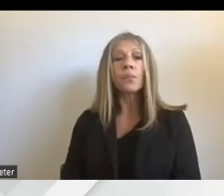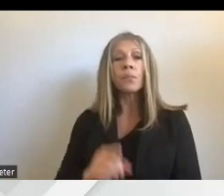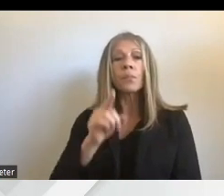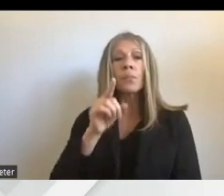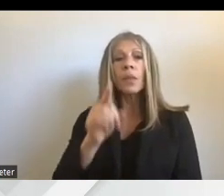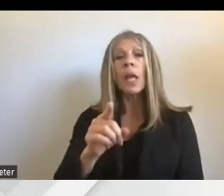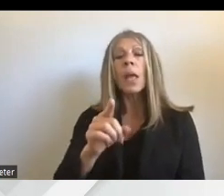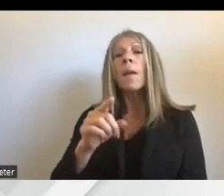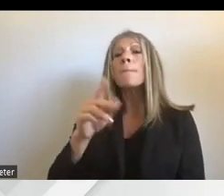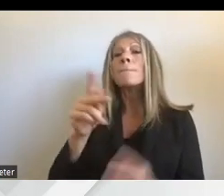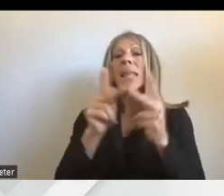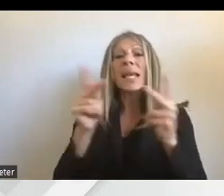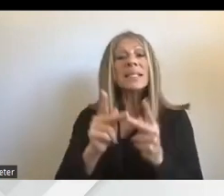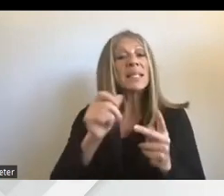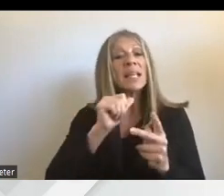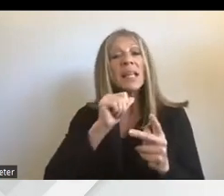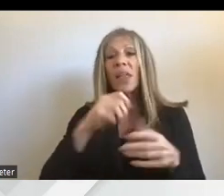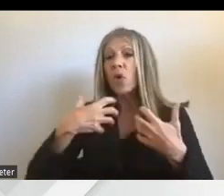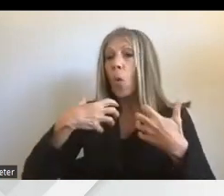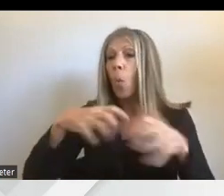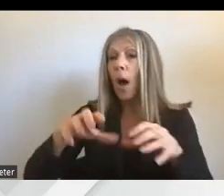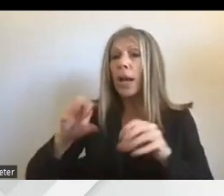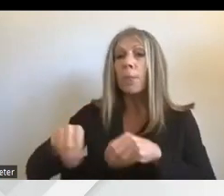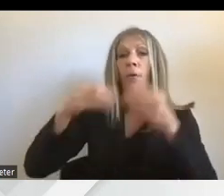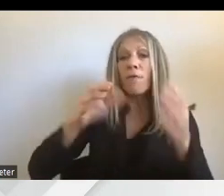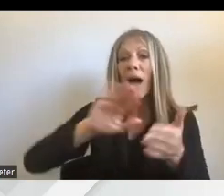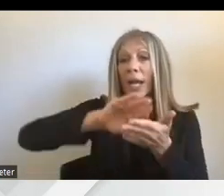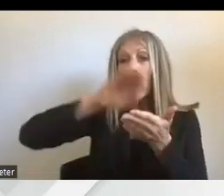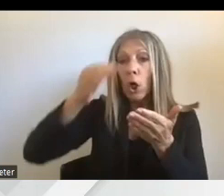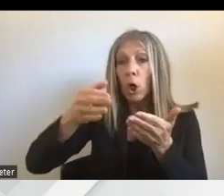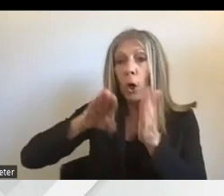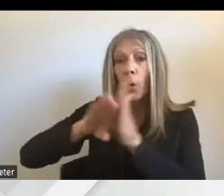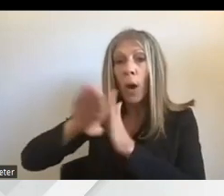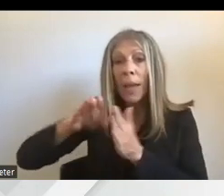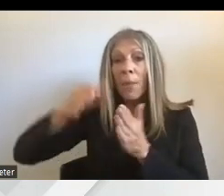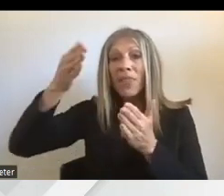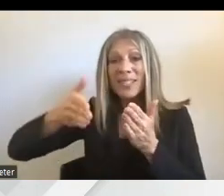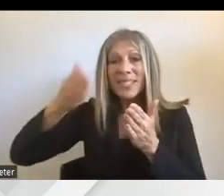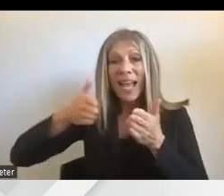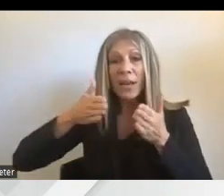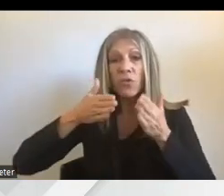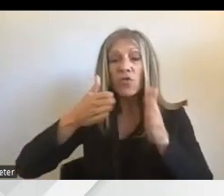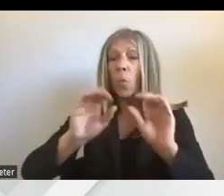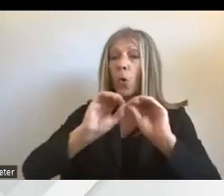Jurisdictions that do not wish to provide a curb ramp on the side of the street where no